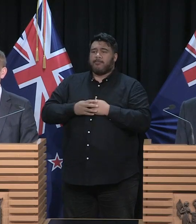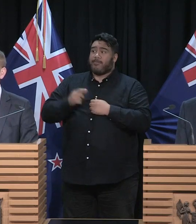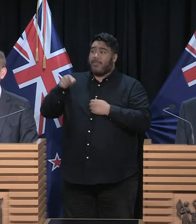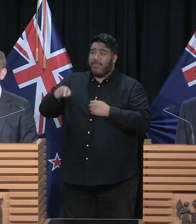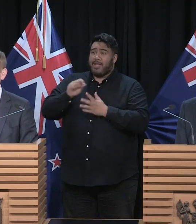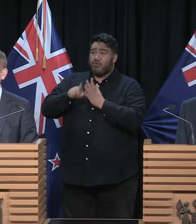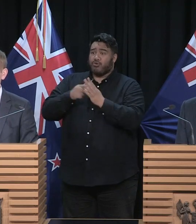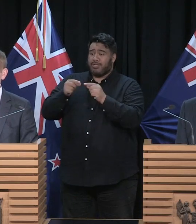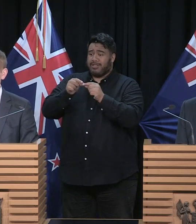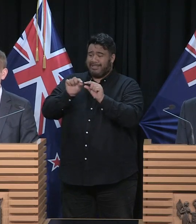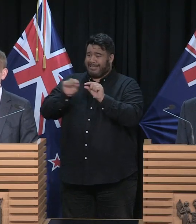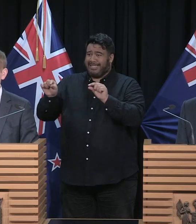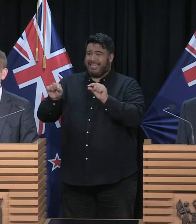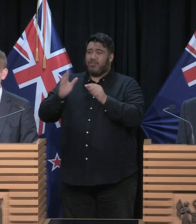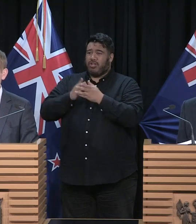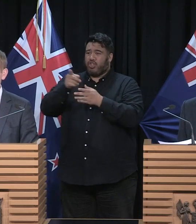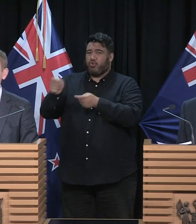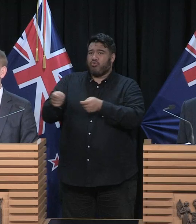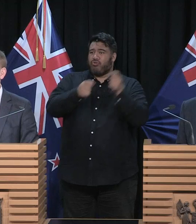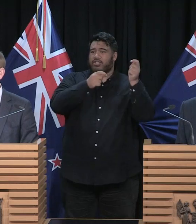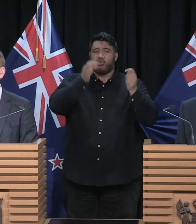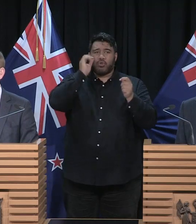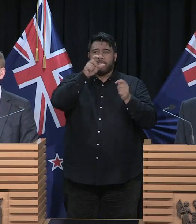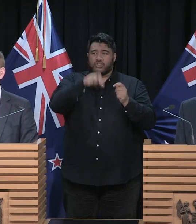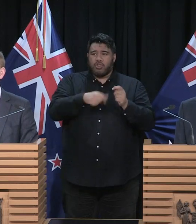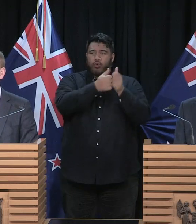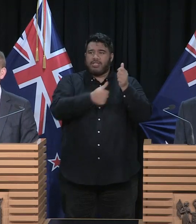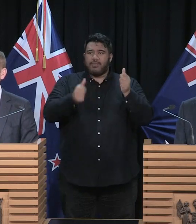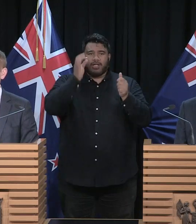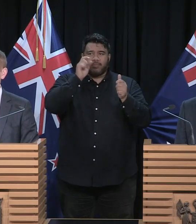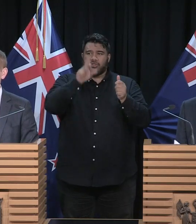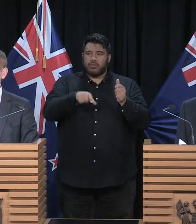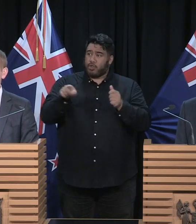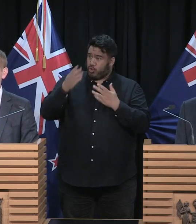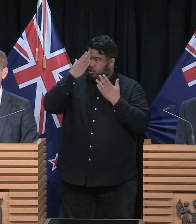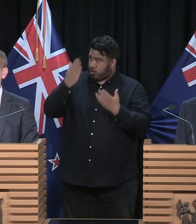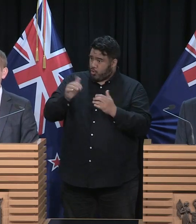within the funding that they have available to do these things. This particular price tag is one that you'd have to